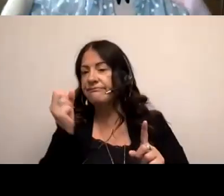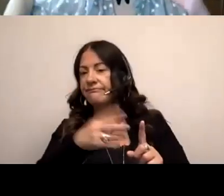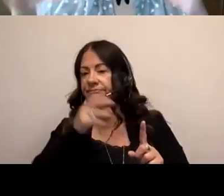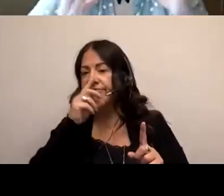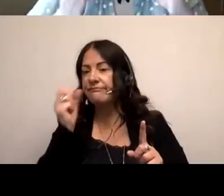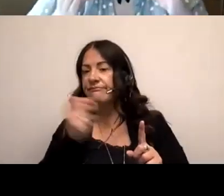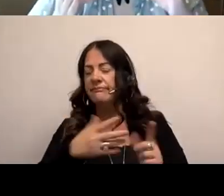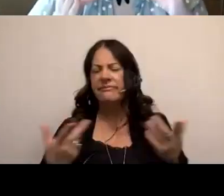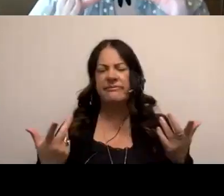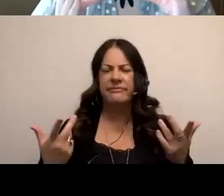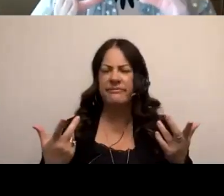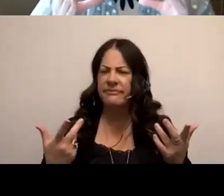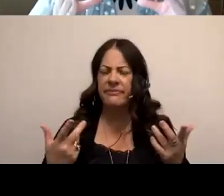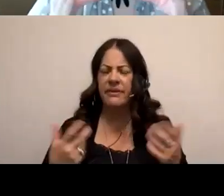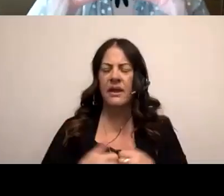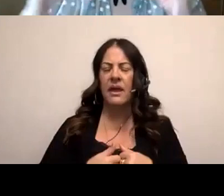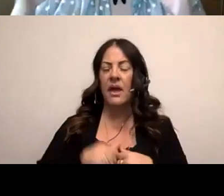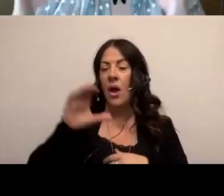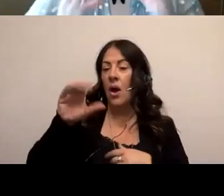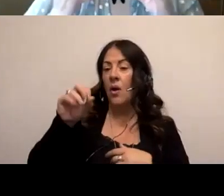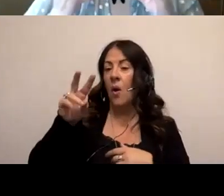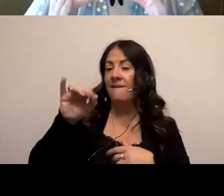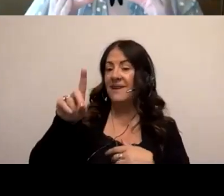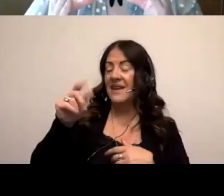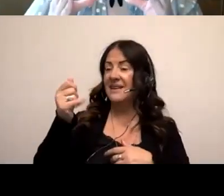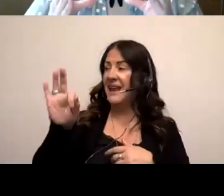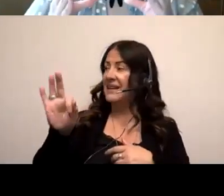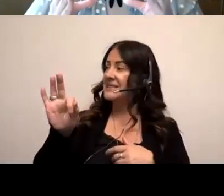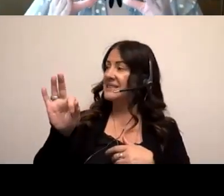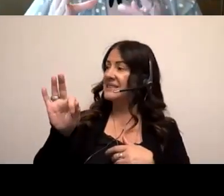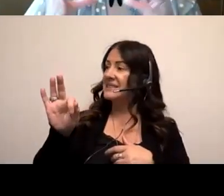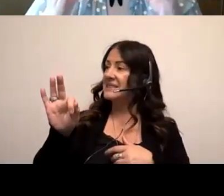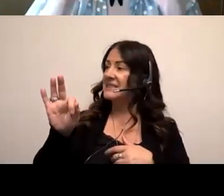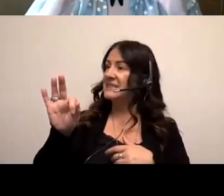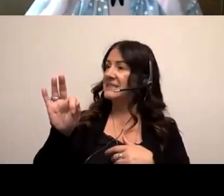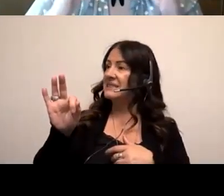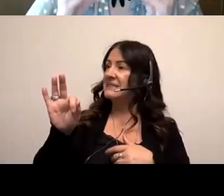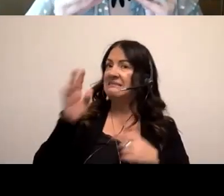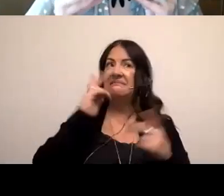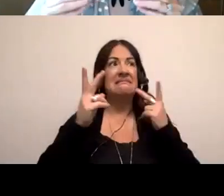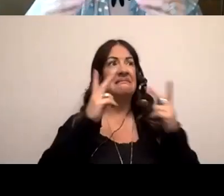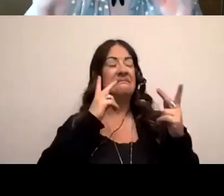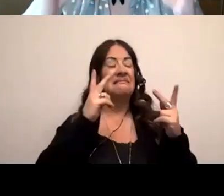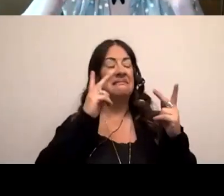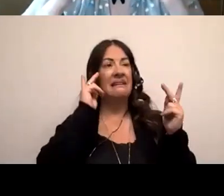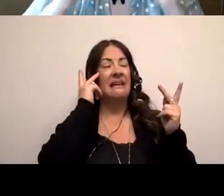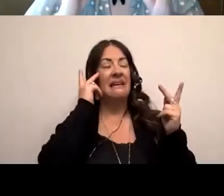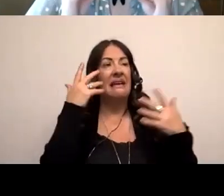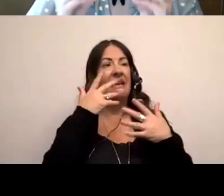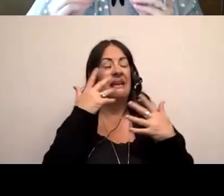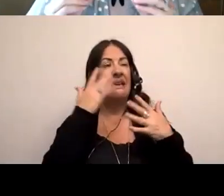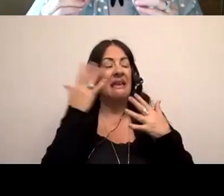WITHOUT HAVING THAT BUFFER FROM YOUR PARENTS TO REALLY HELP YOU UNDERSTAND AND REMAIN CALM